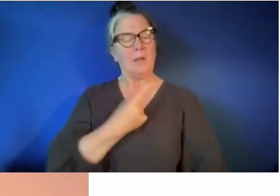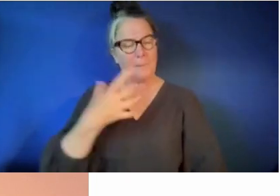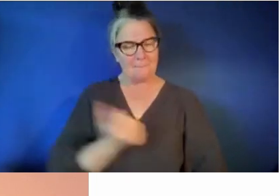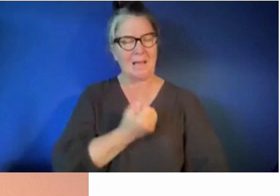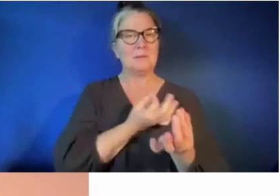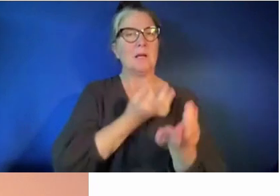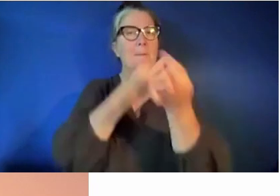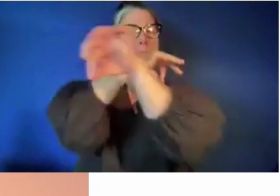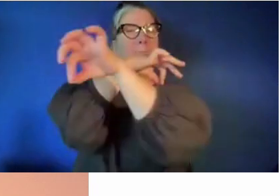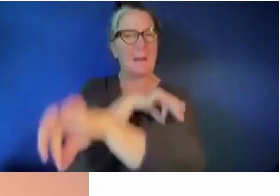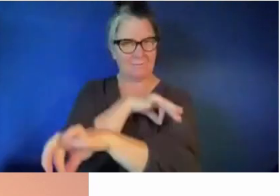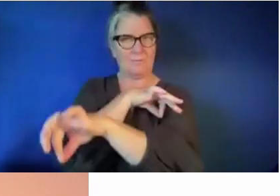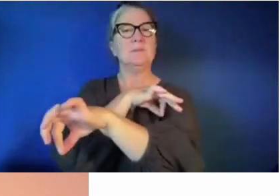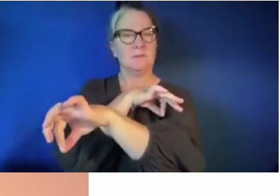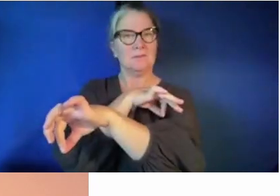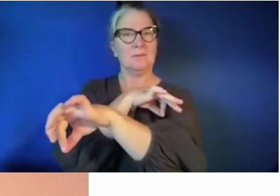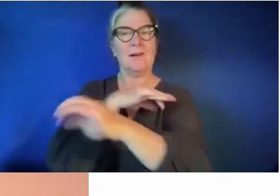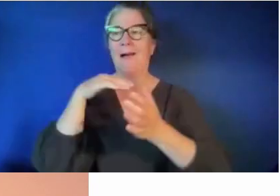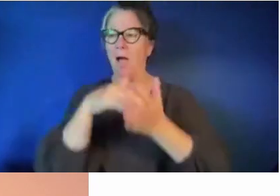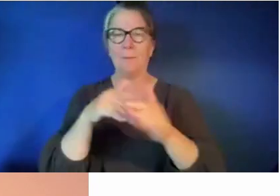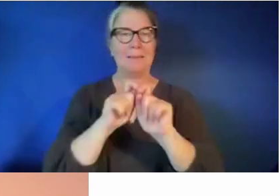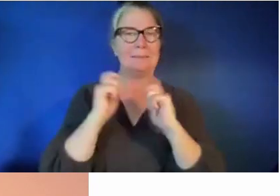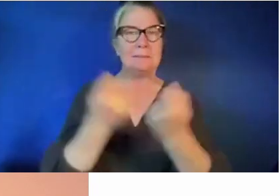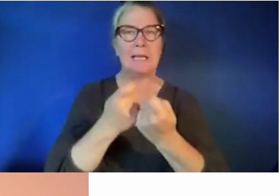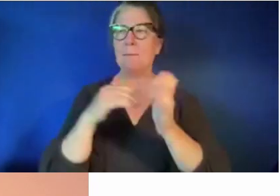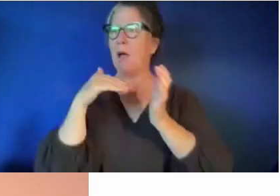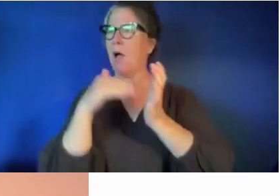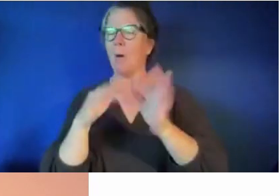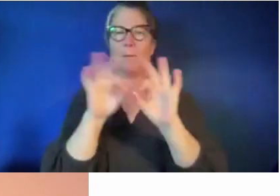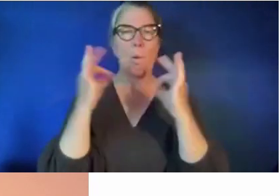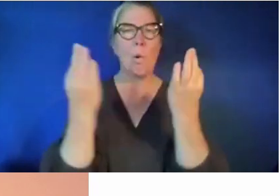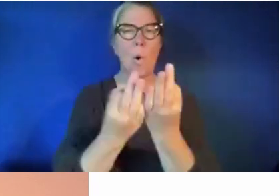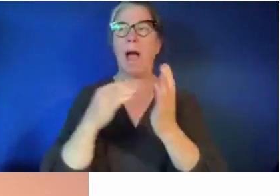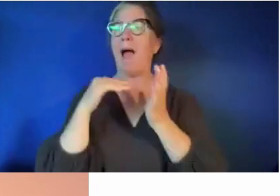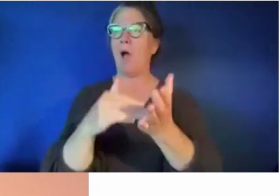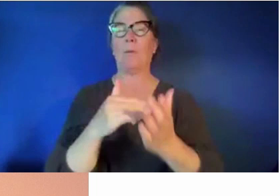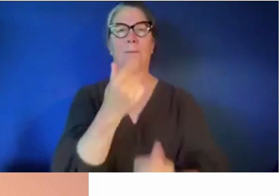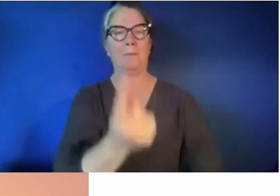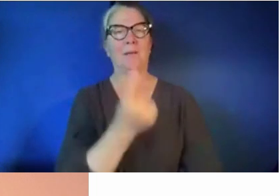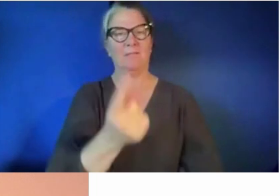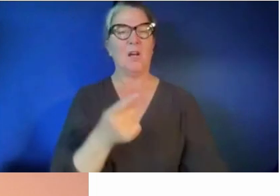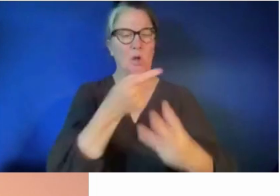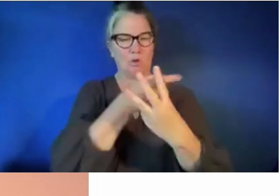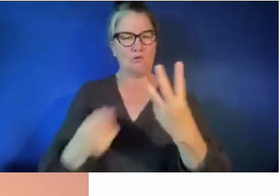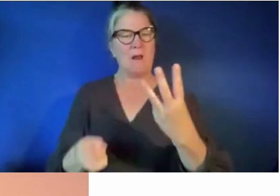and it's gotta work for the organisation as a whole. All of those are legitimate and important parts of the conversation.